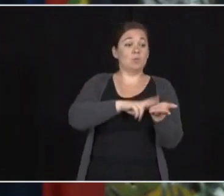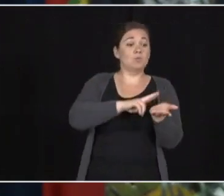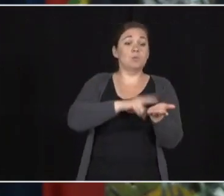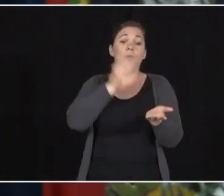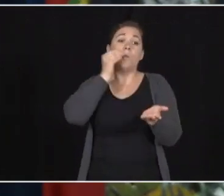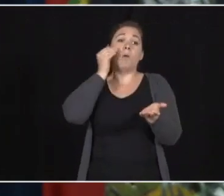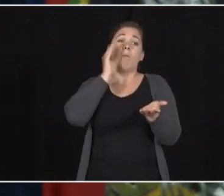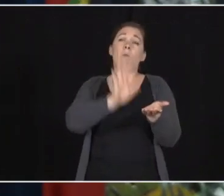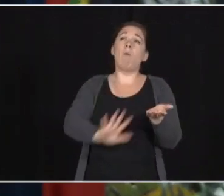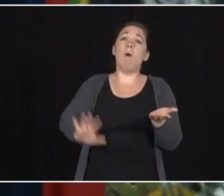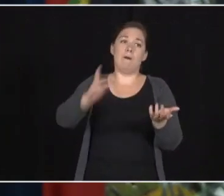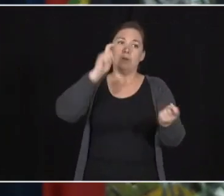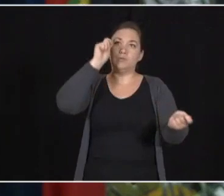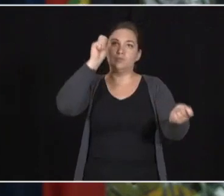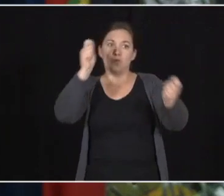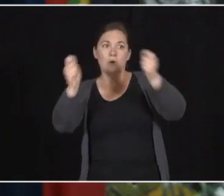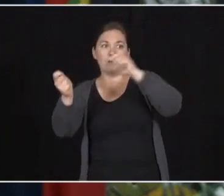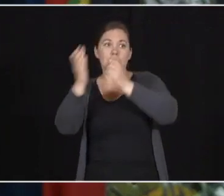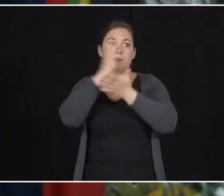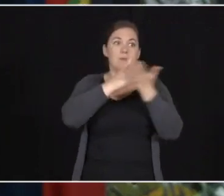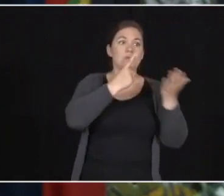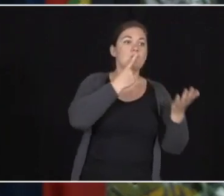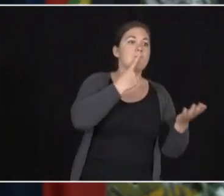our homes are shifting. If some of them are in red they will switch to yellow.